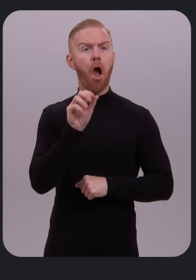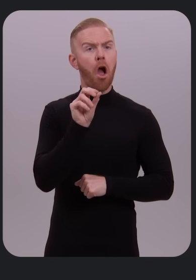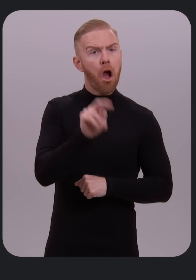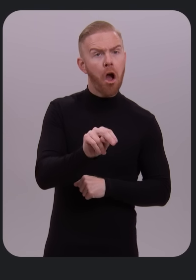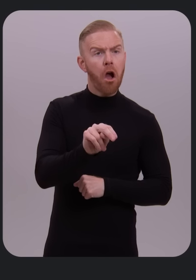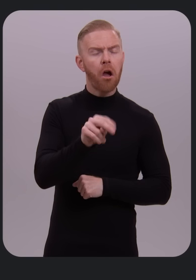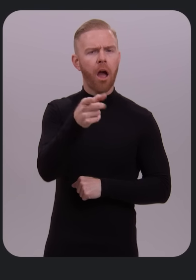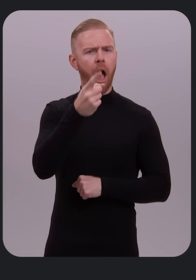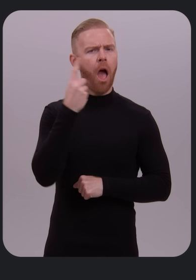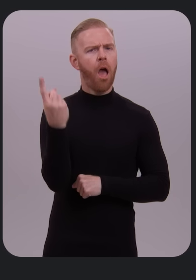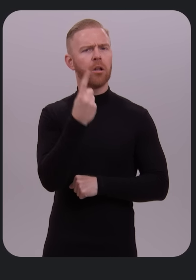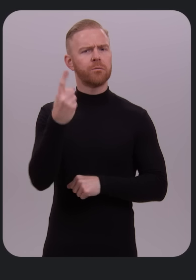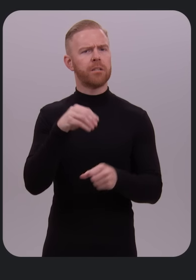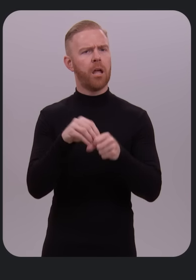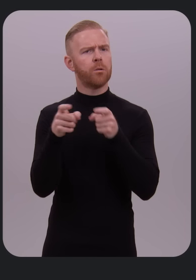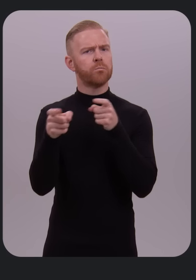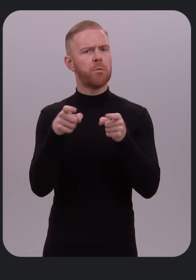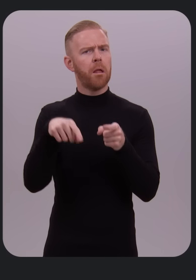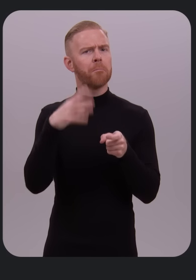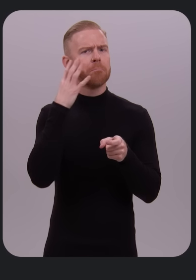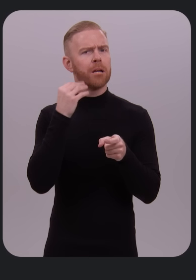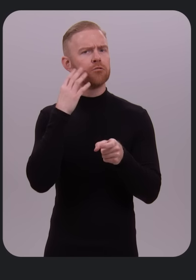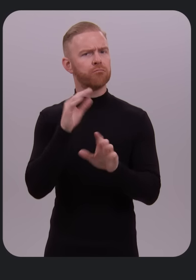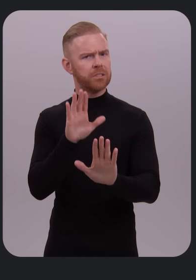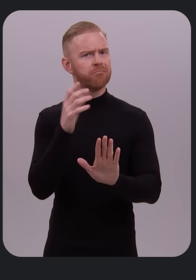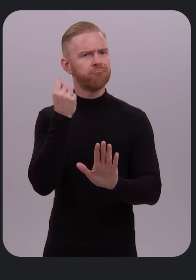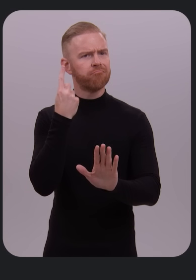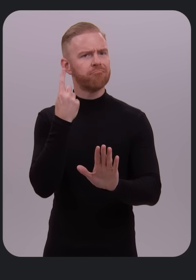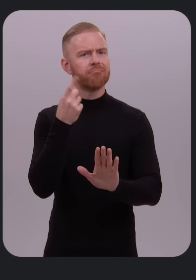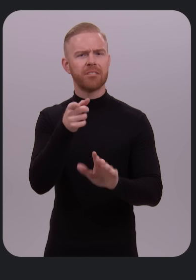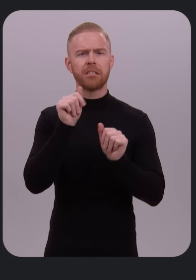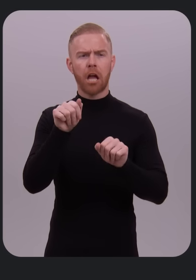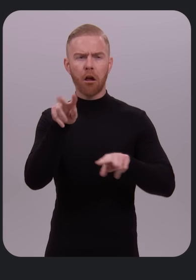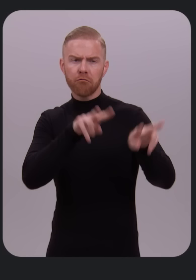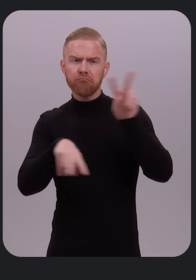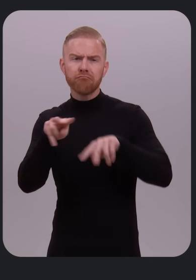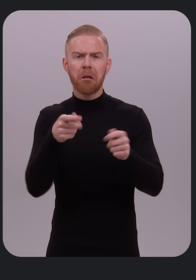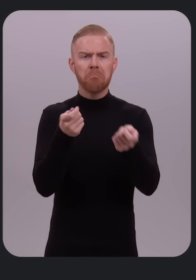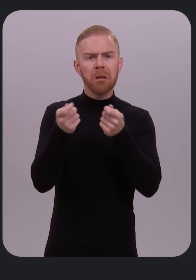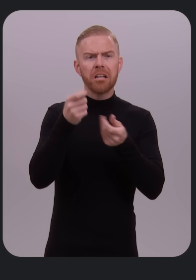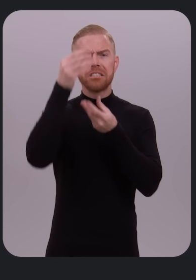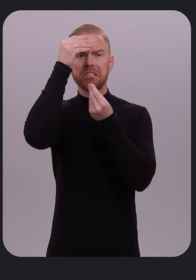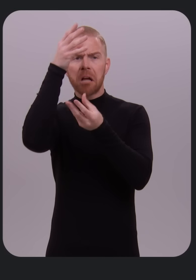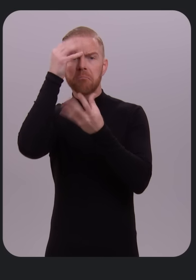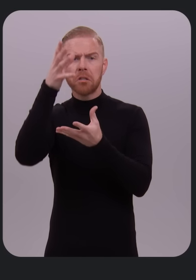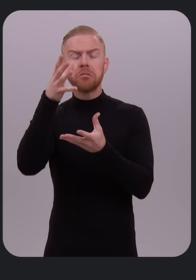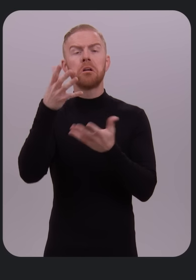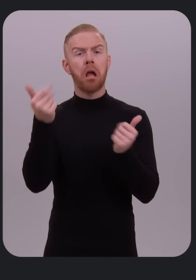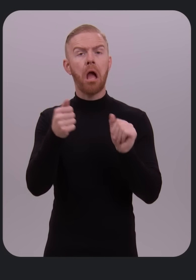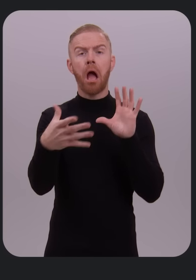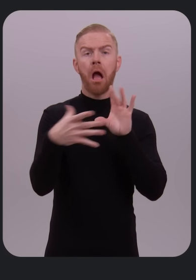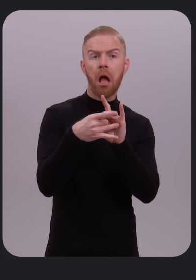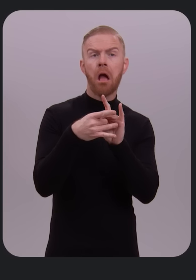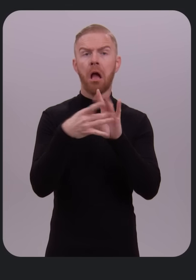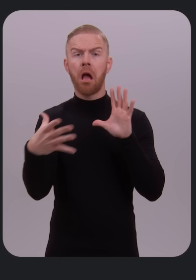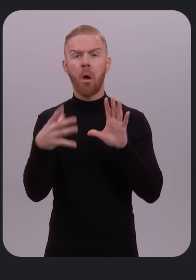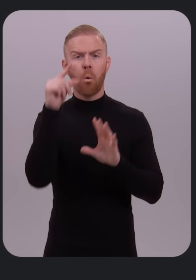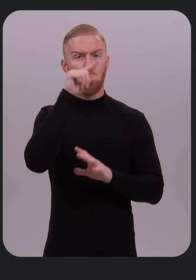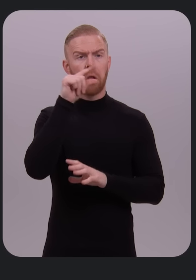be in control of the experience. You can view and manage your information, as well as connect and disconnect different Google apps.